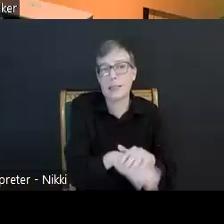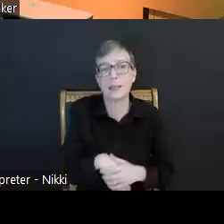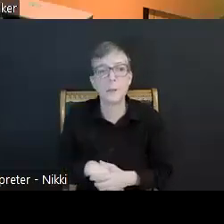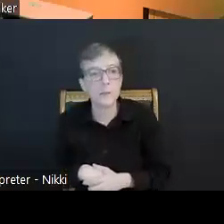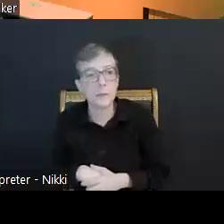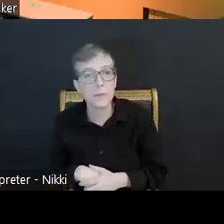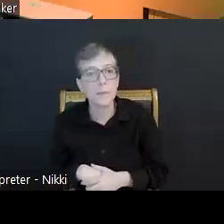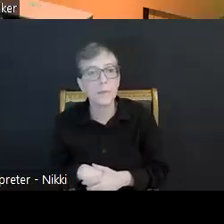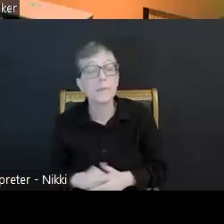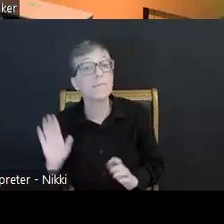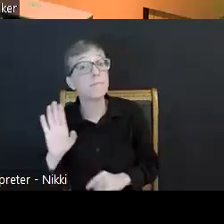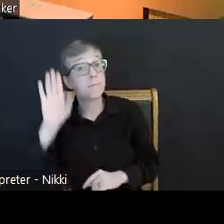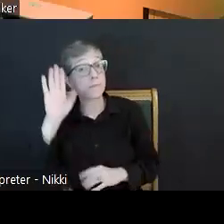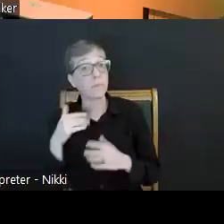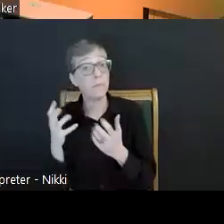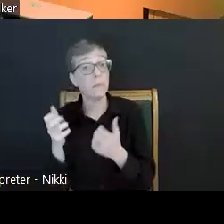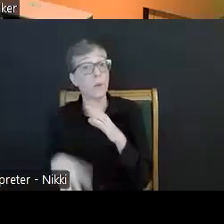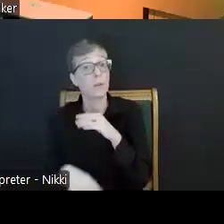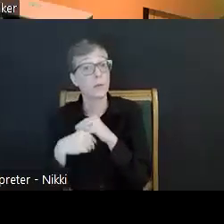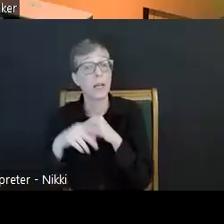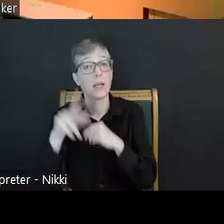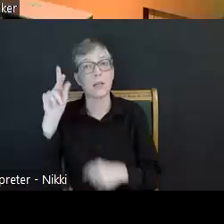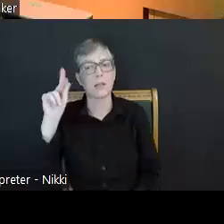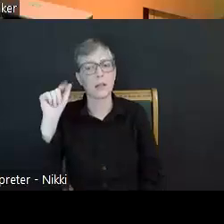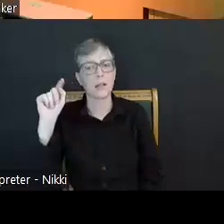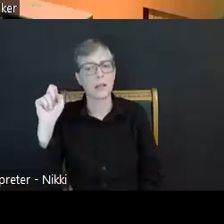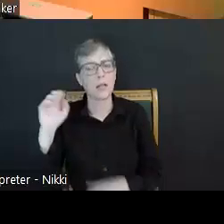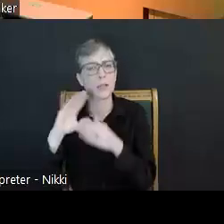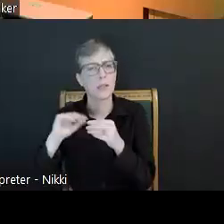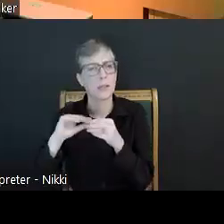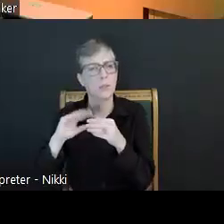that I think you know Kate spoke to this in her case presentation as well but there are so many